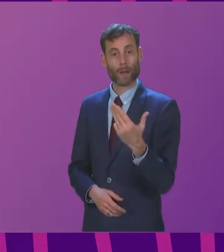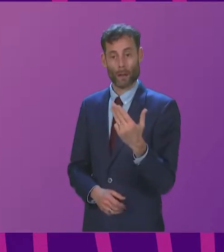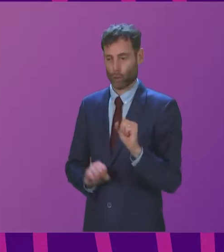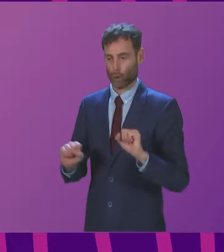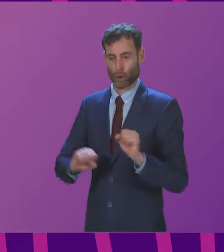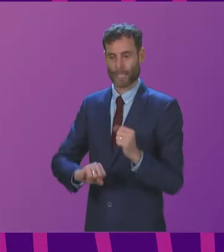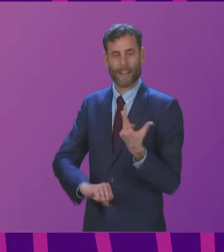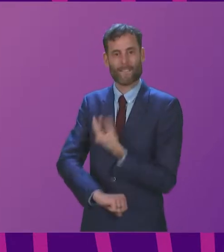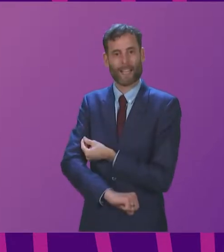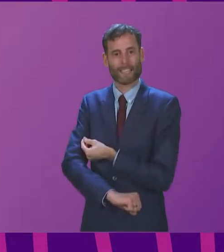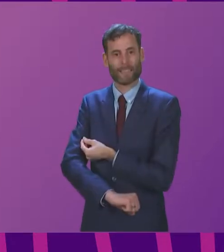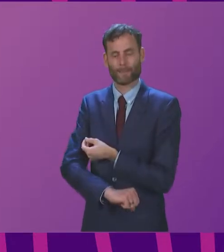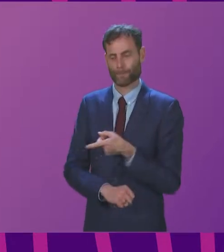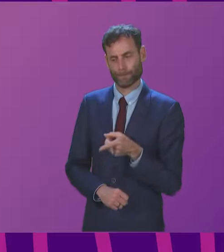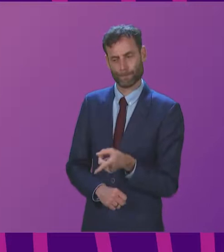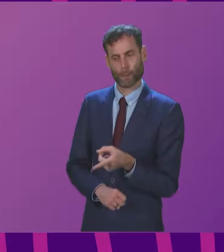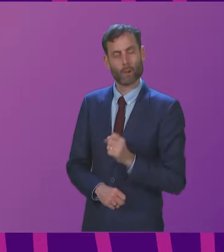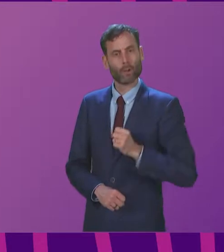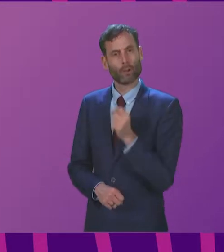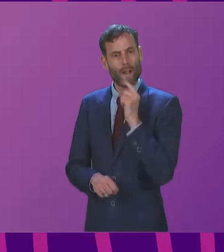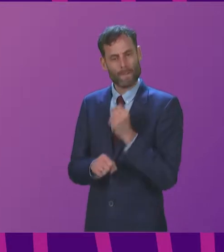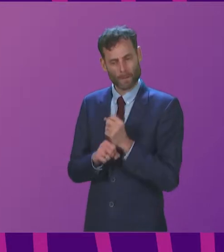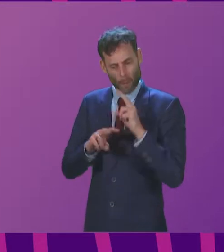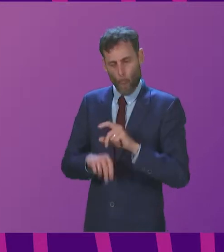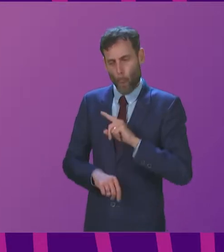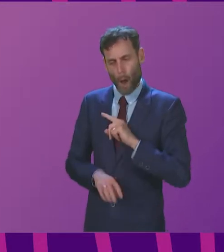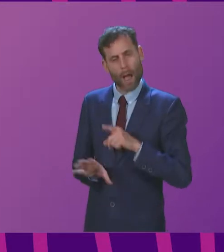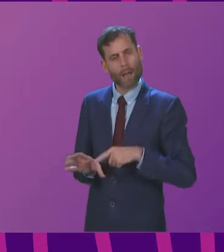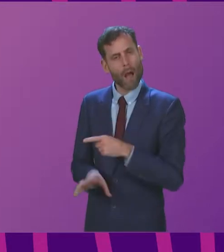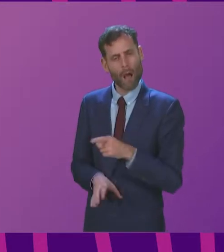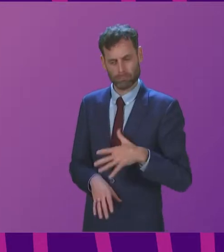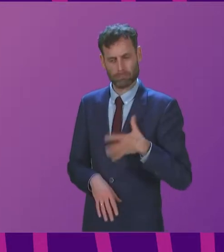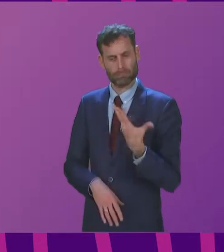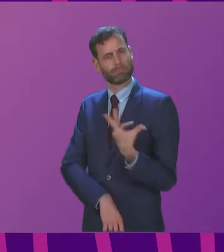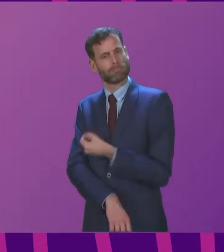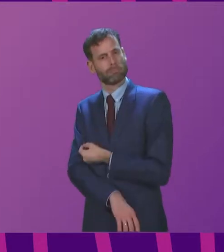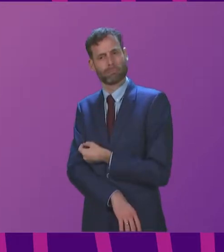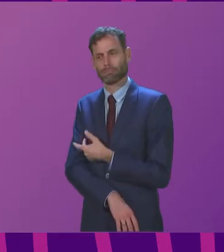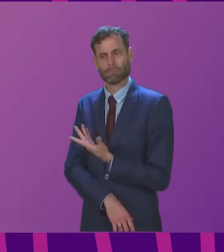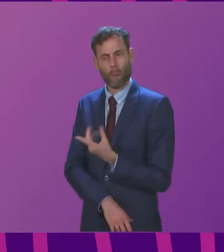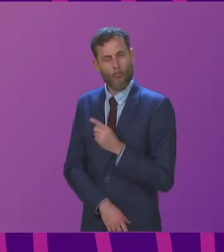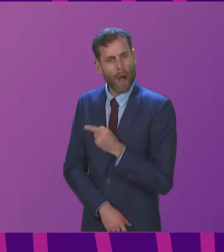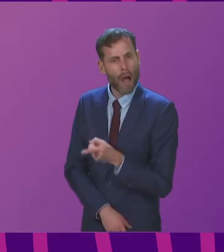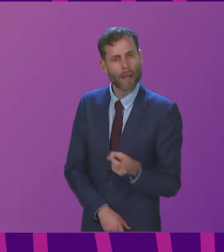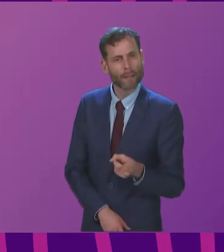Has the Scottish Government collated any information on the reasons why those young people have not yet come forward? Is the First Minister considering any